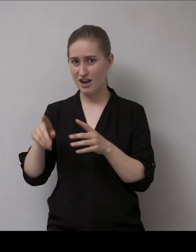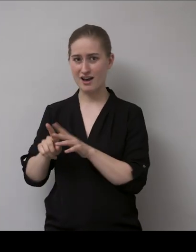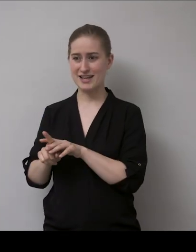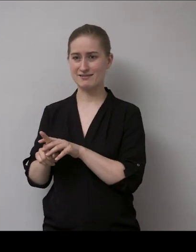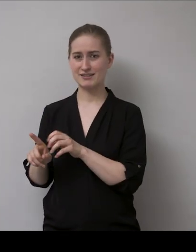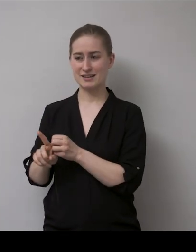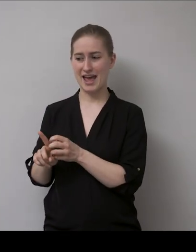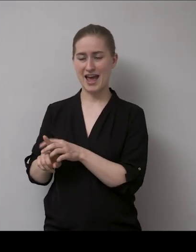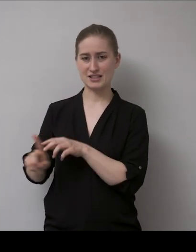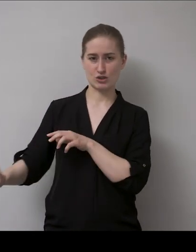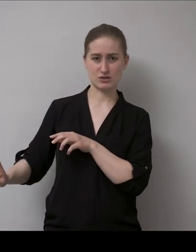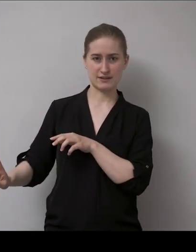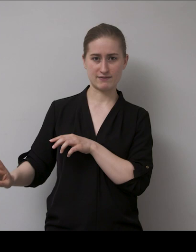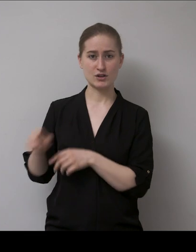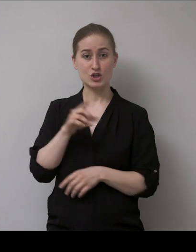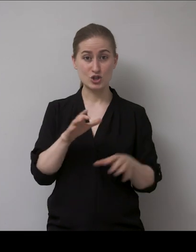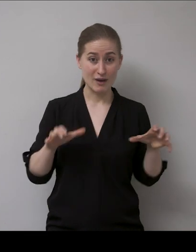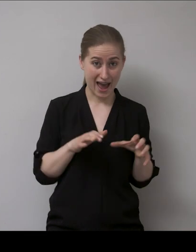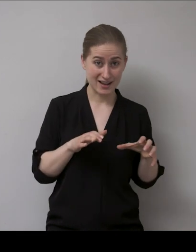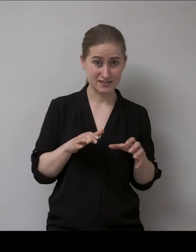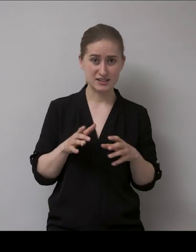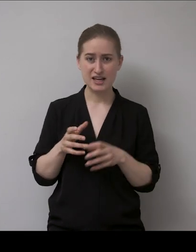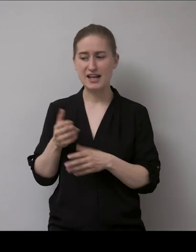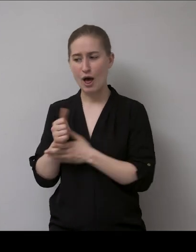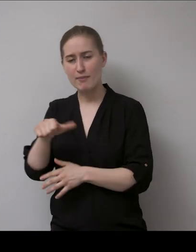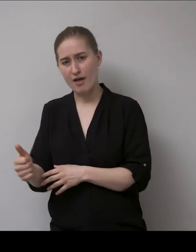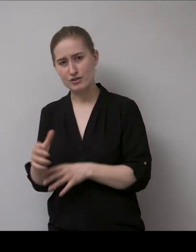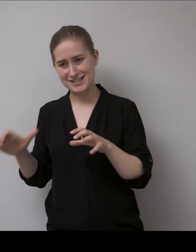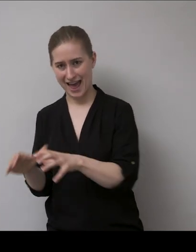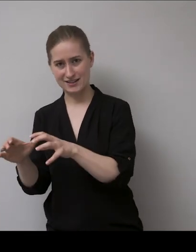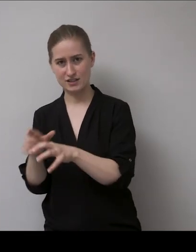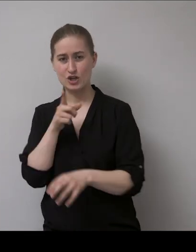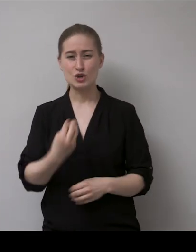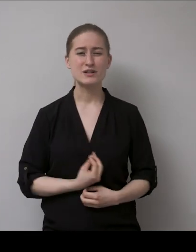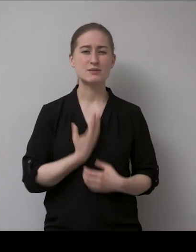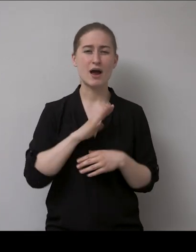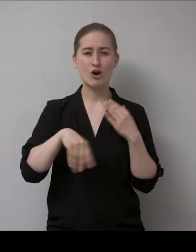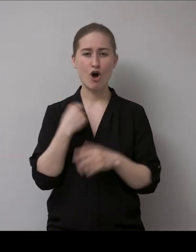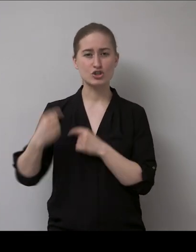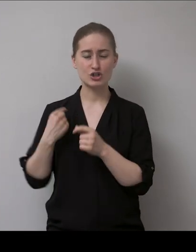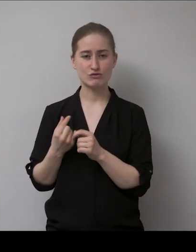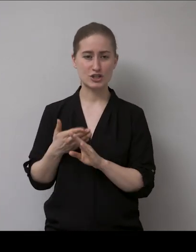You act and drive others to act. You inspire all generations before you,